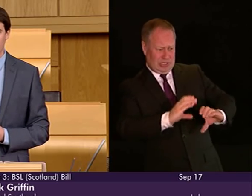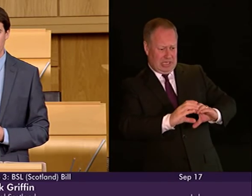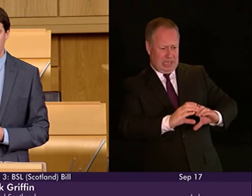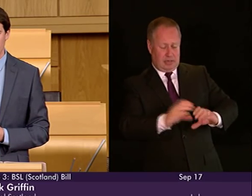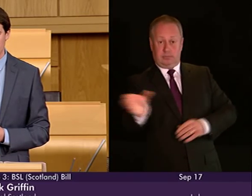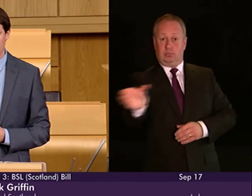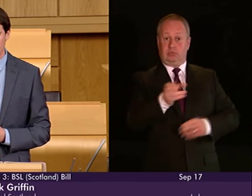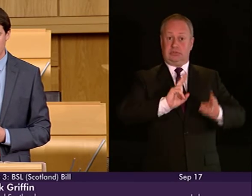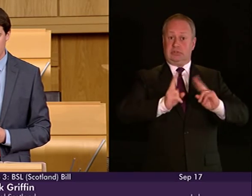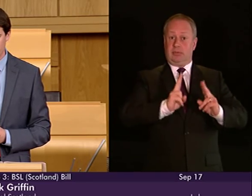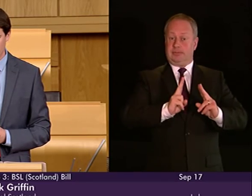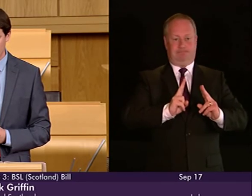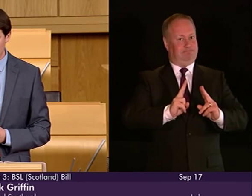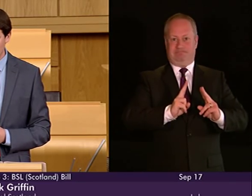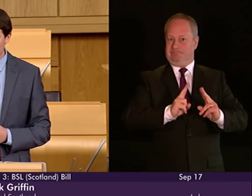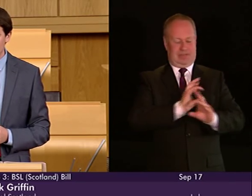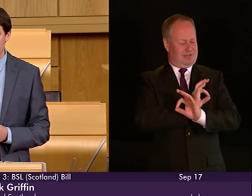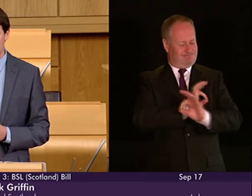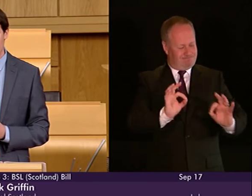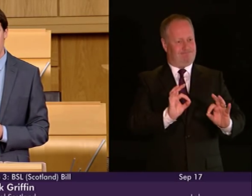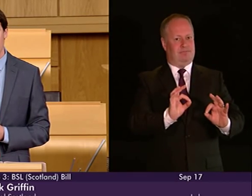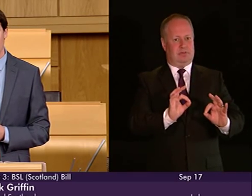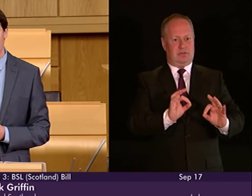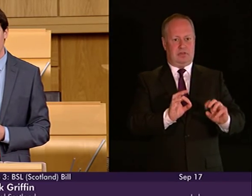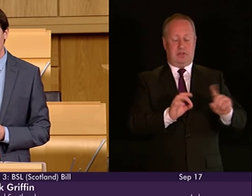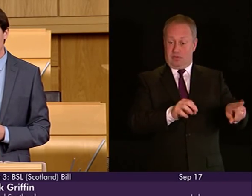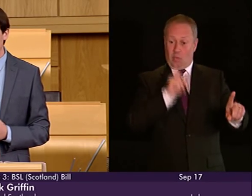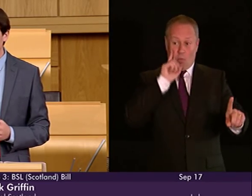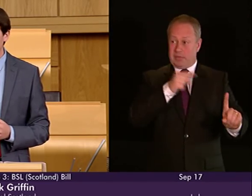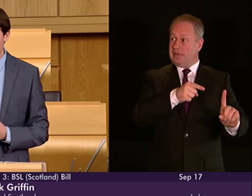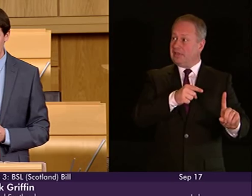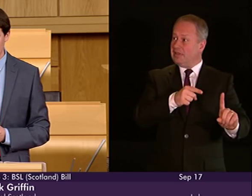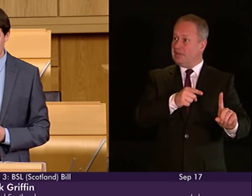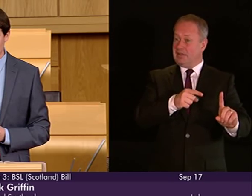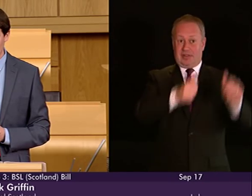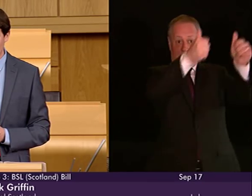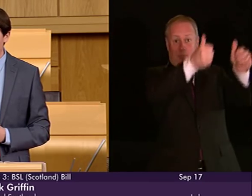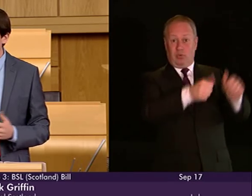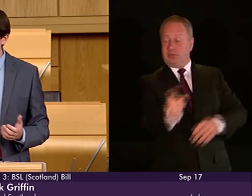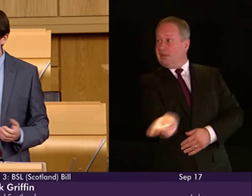provide a BSL interpreter. That was despite the woman repeatedly pointing to a poster